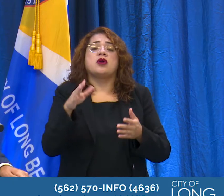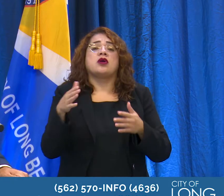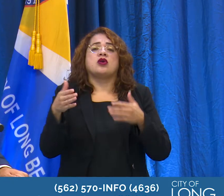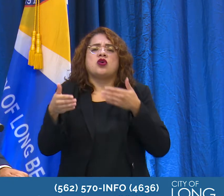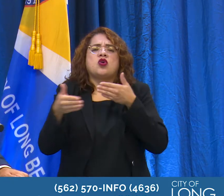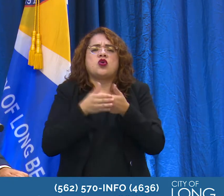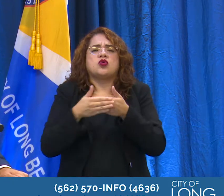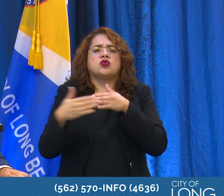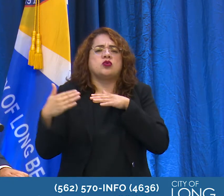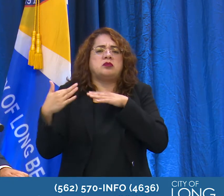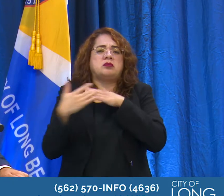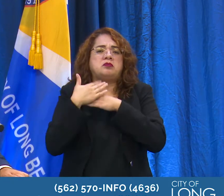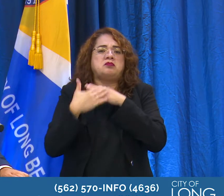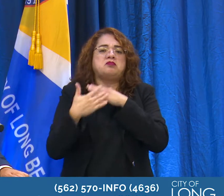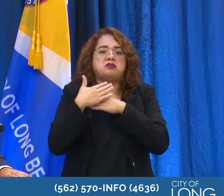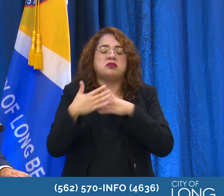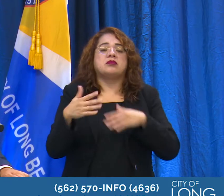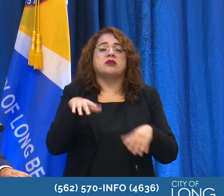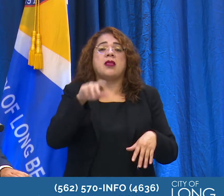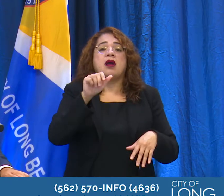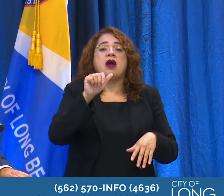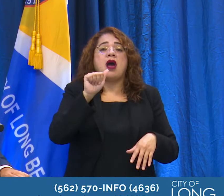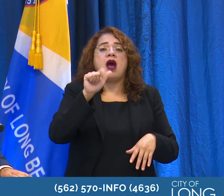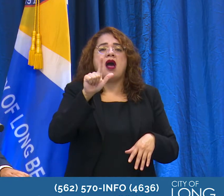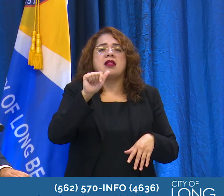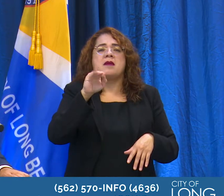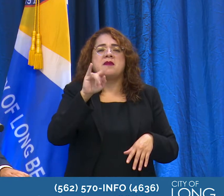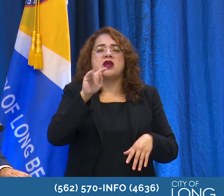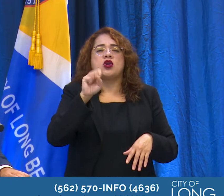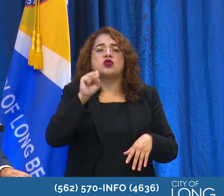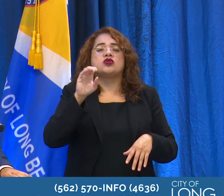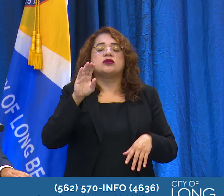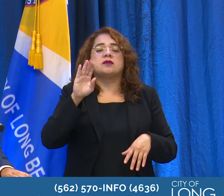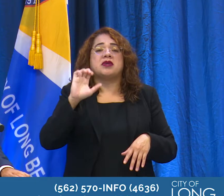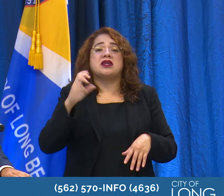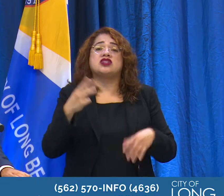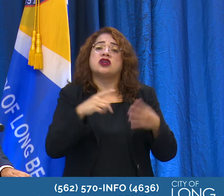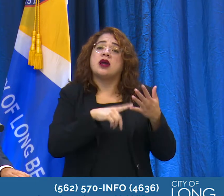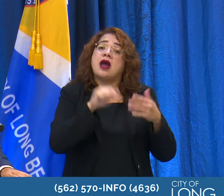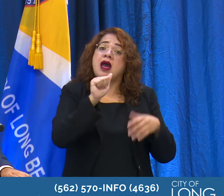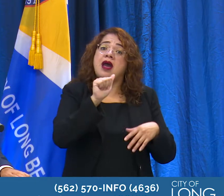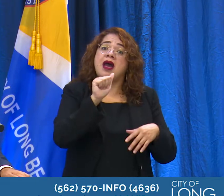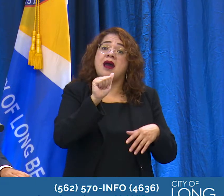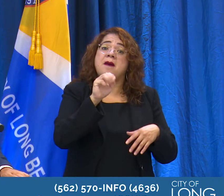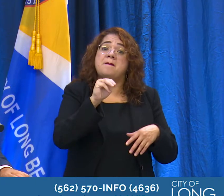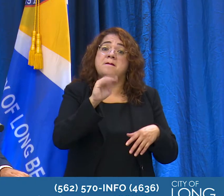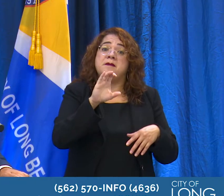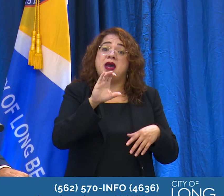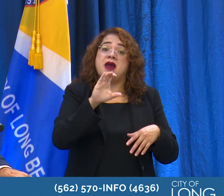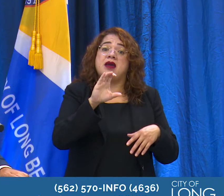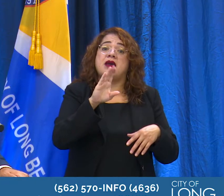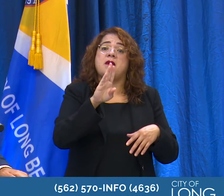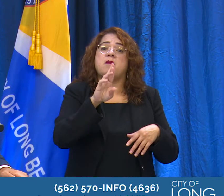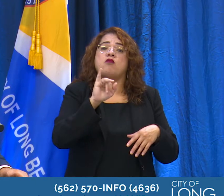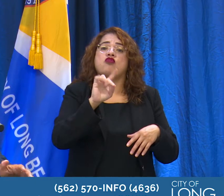closer to Alamitos Beach, and in McBride Park in the central part of the community. All of our centers are operating in